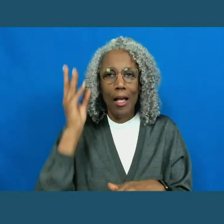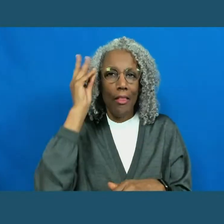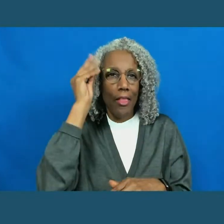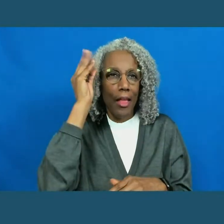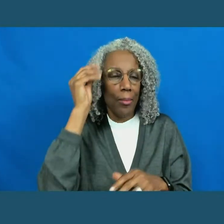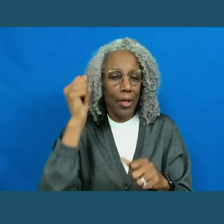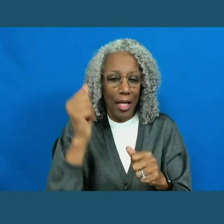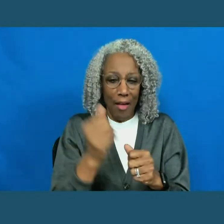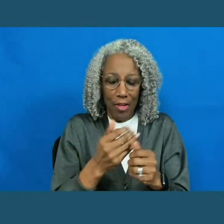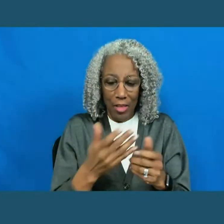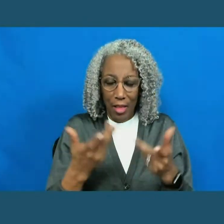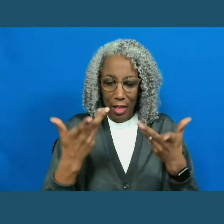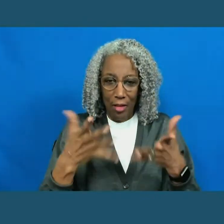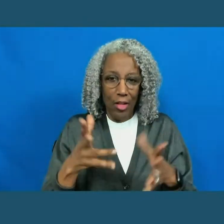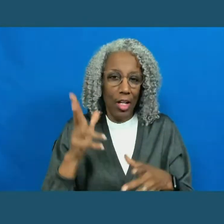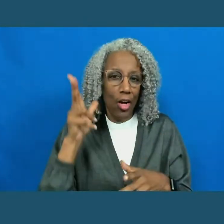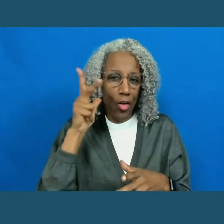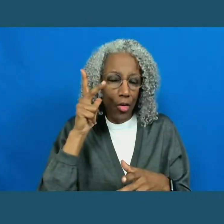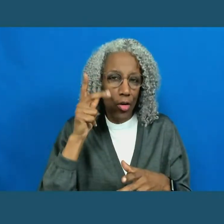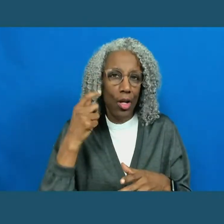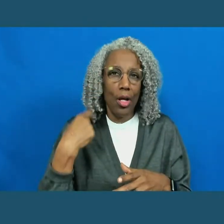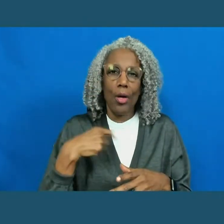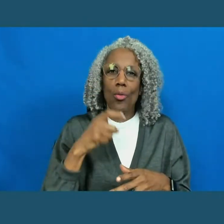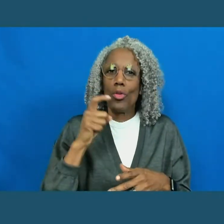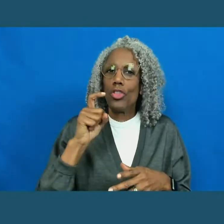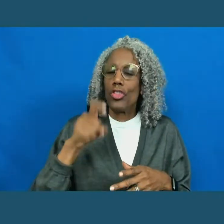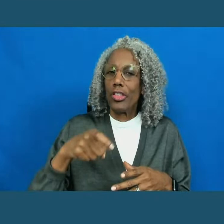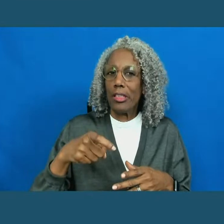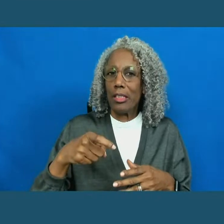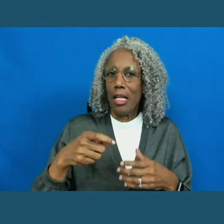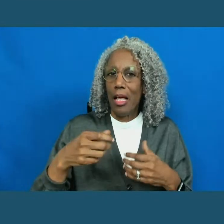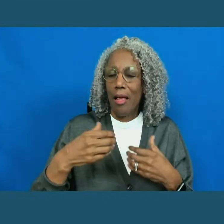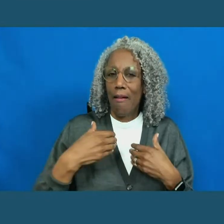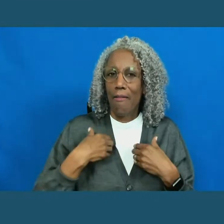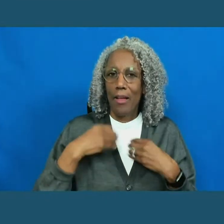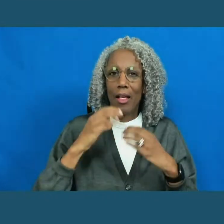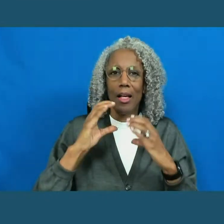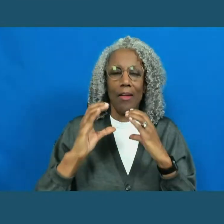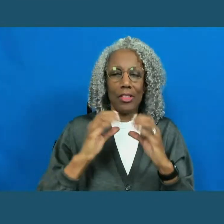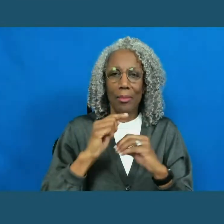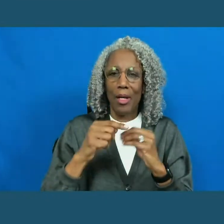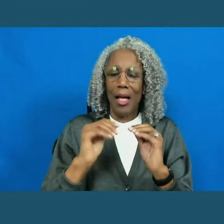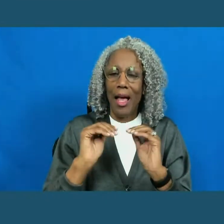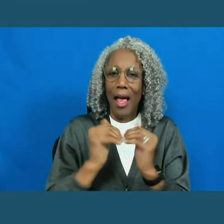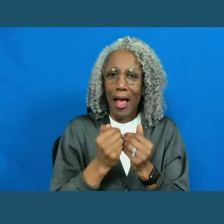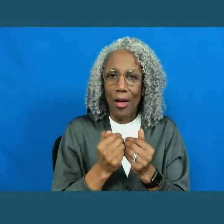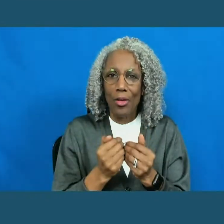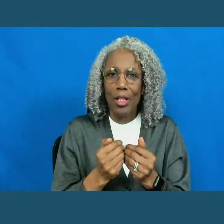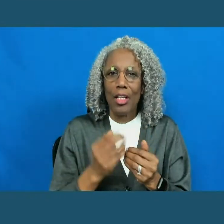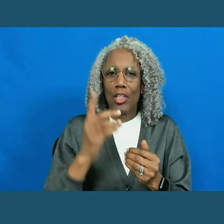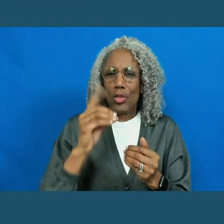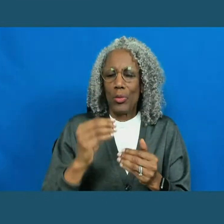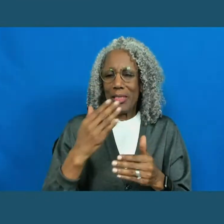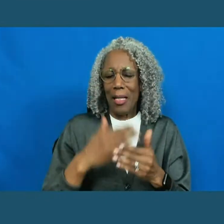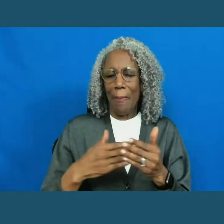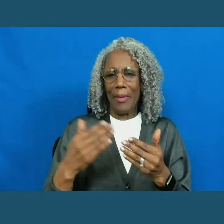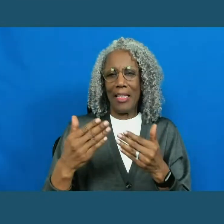the All of what we heard. Um, we